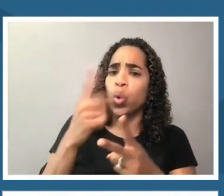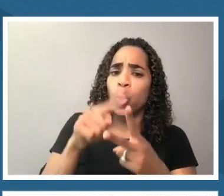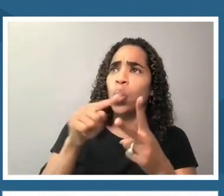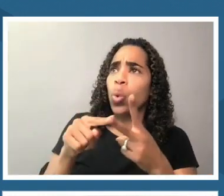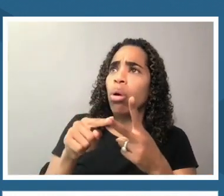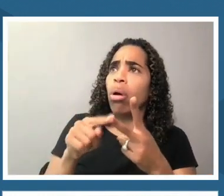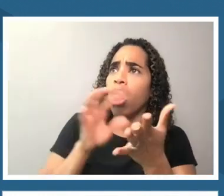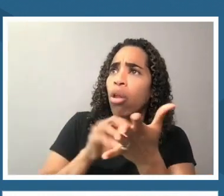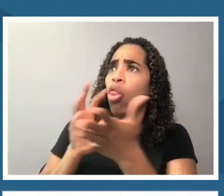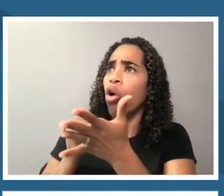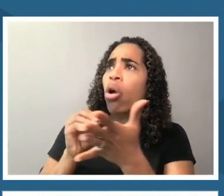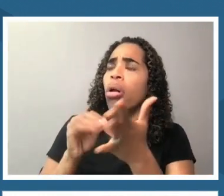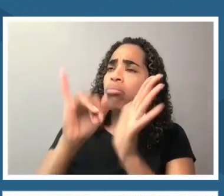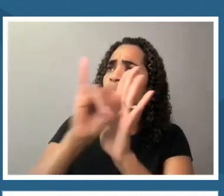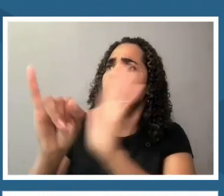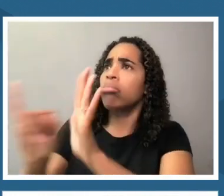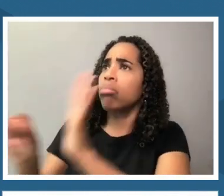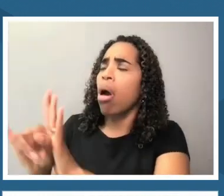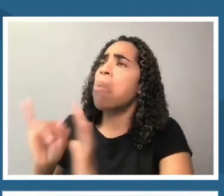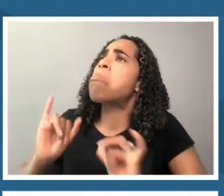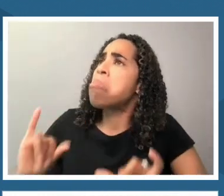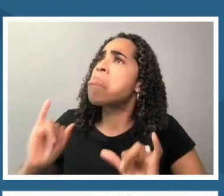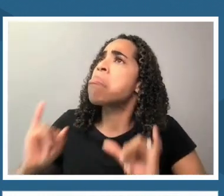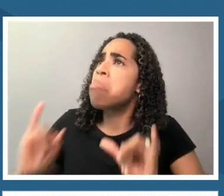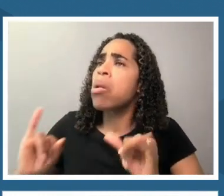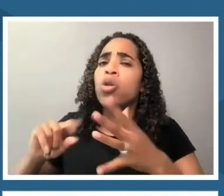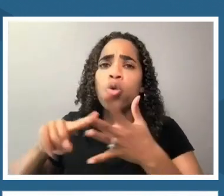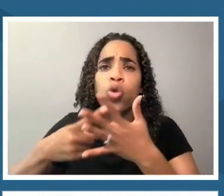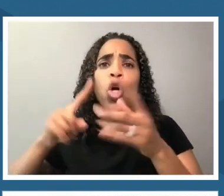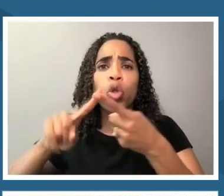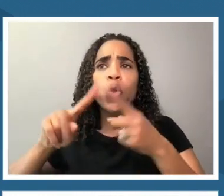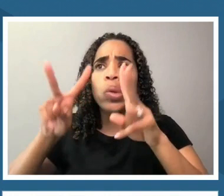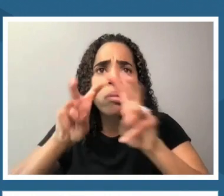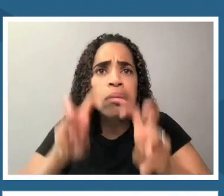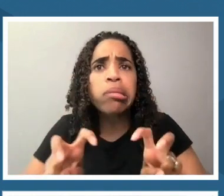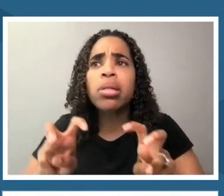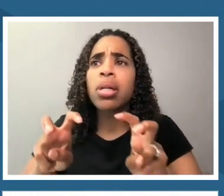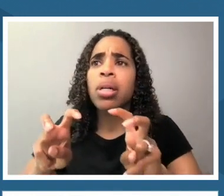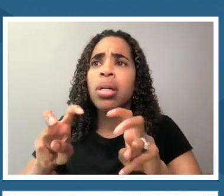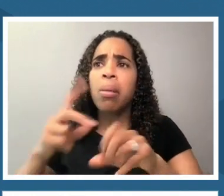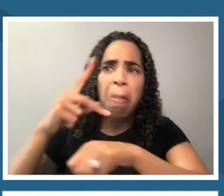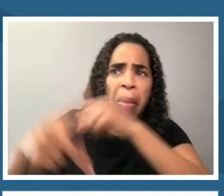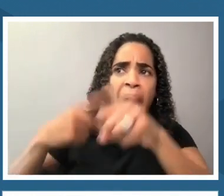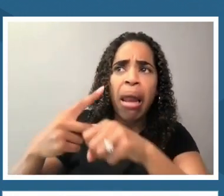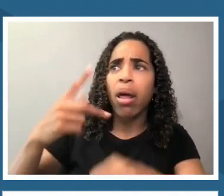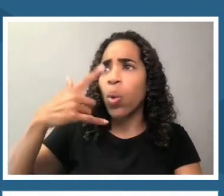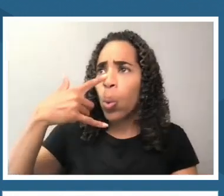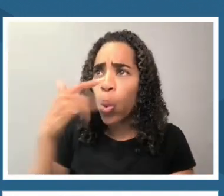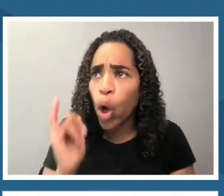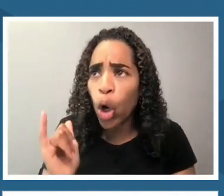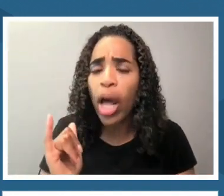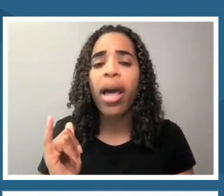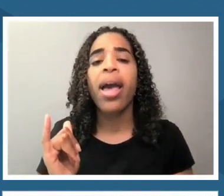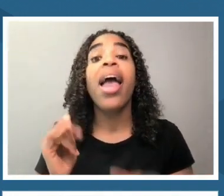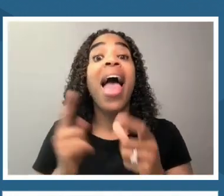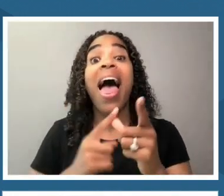um kind of start to know how the planets look like